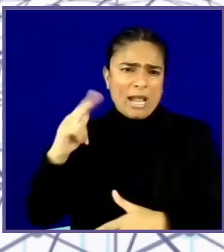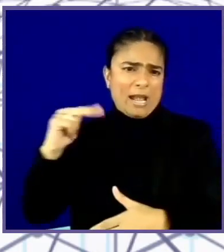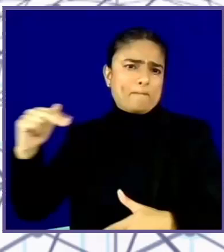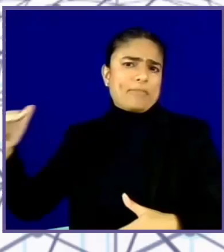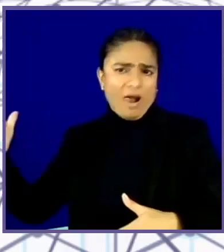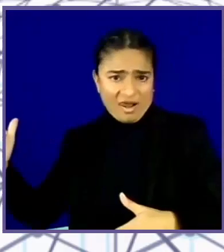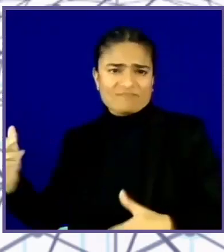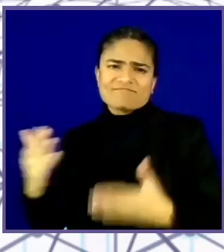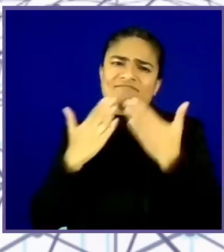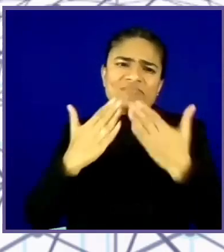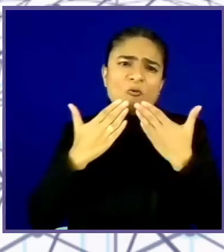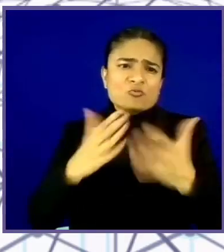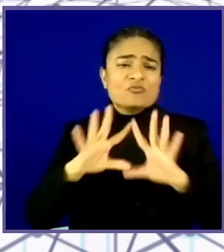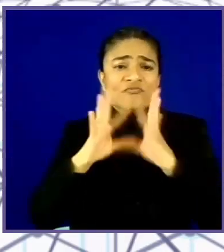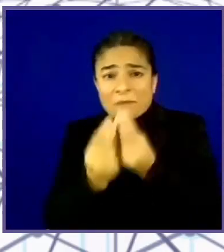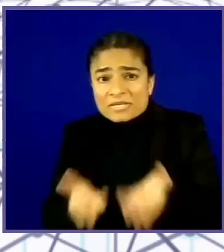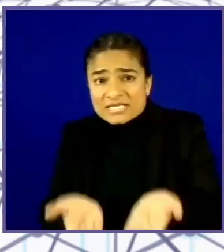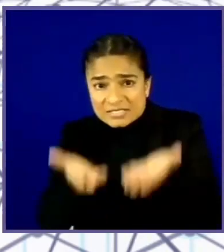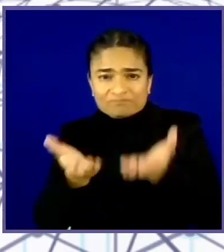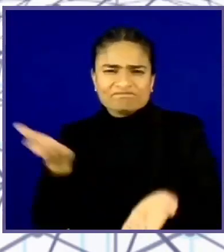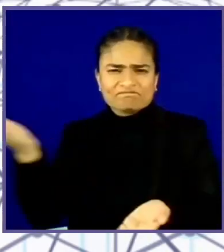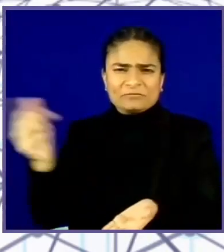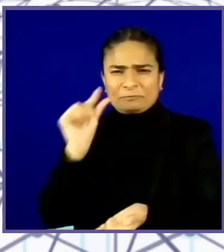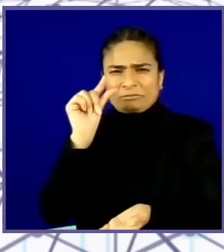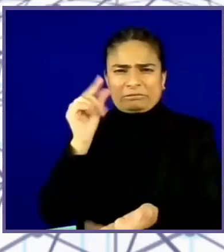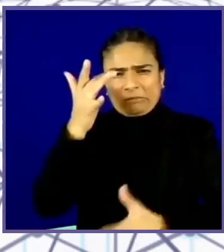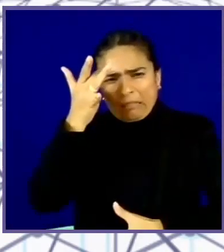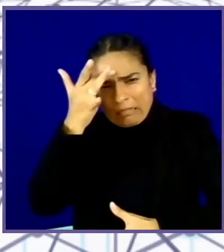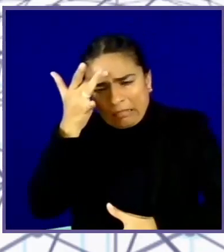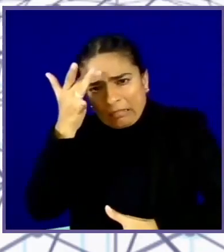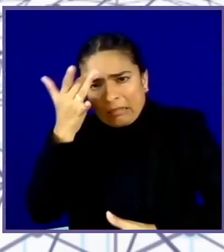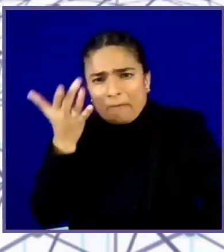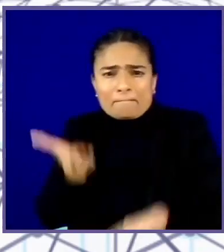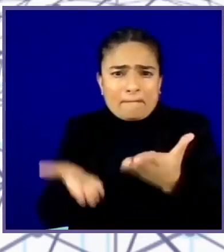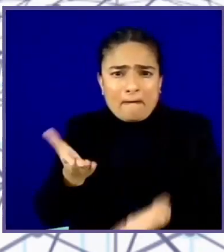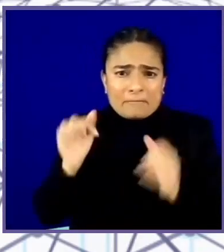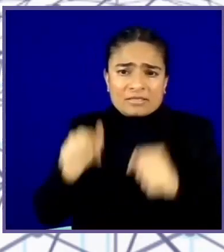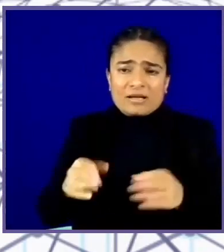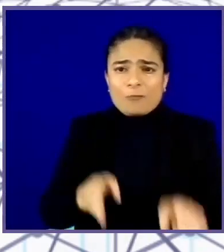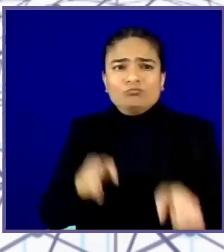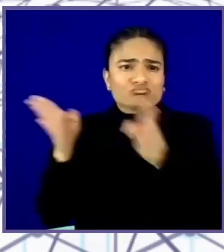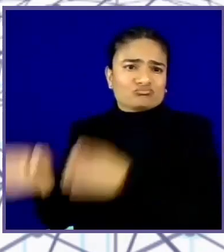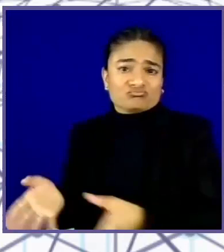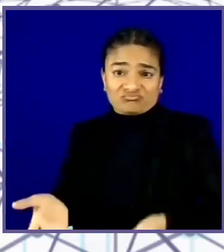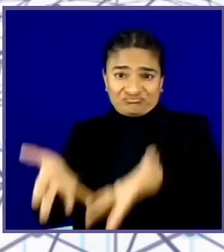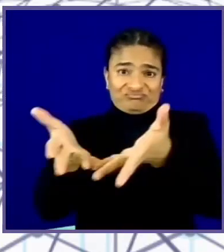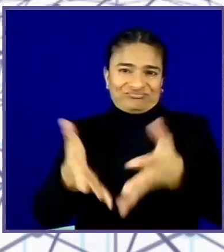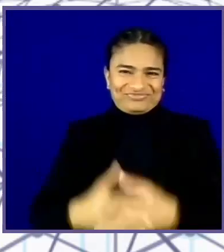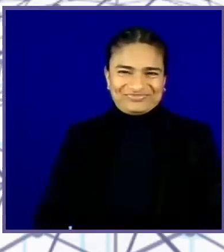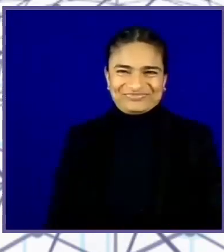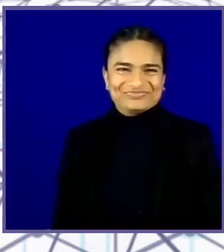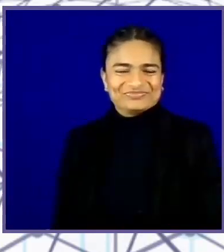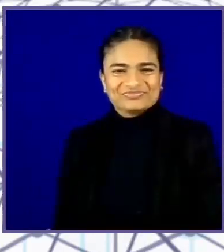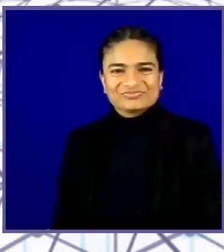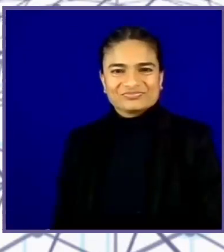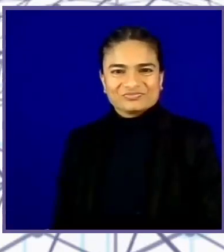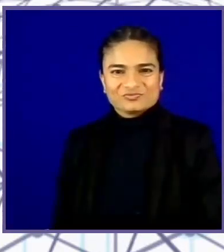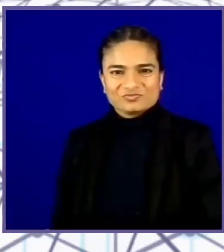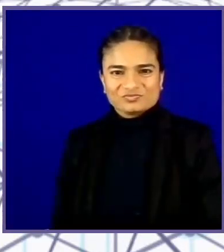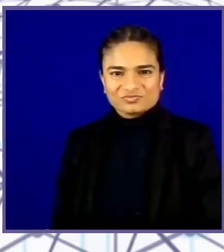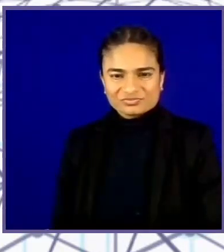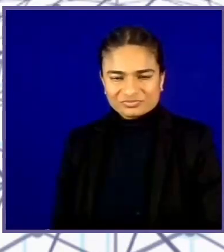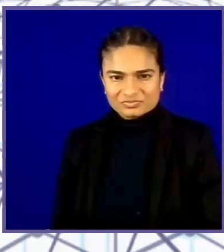I'm Professor Silas Festa, assistant professor at Kappan University, Nepal, and principal